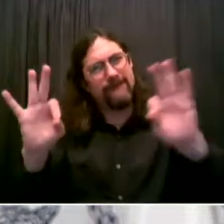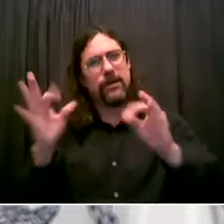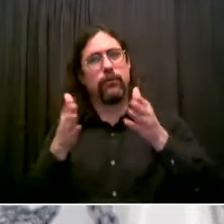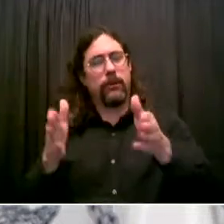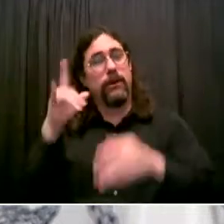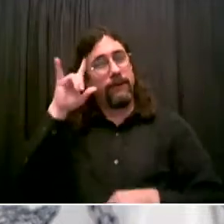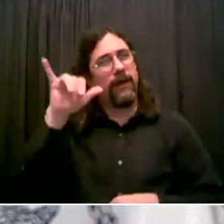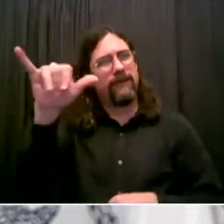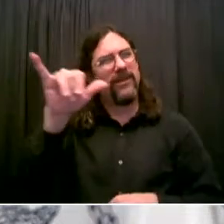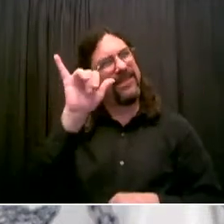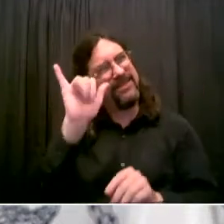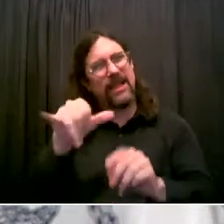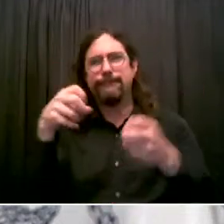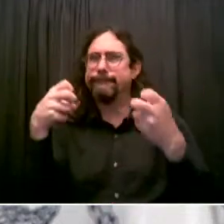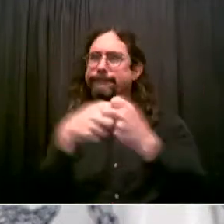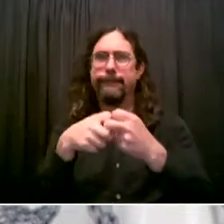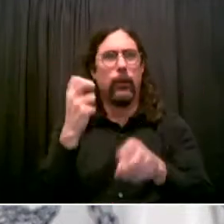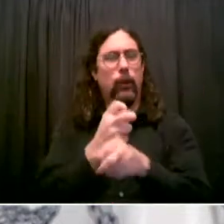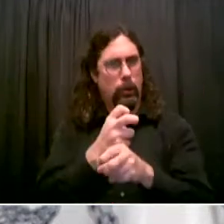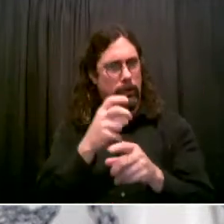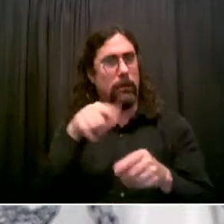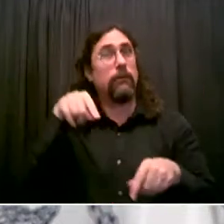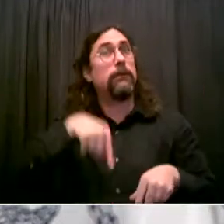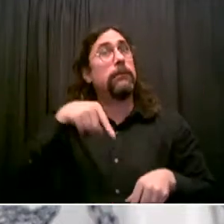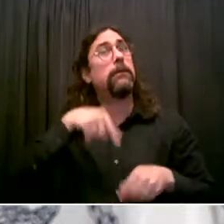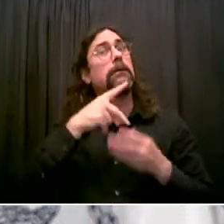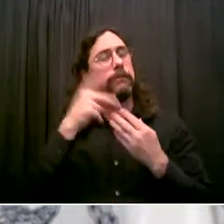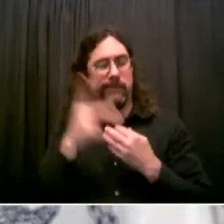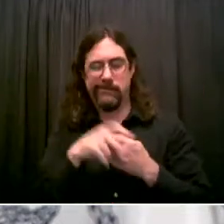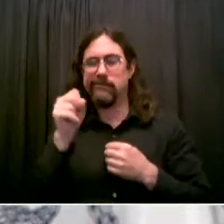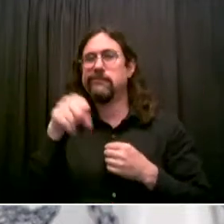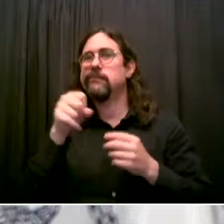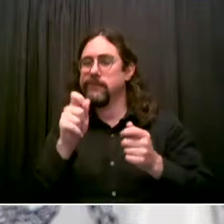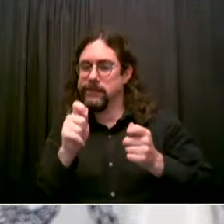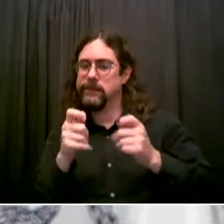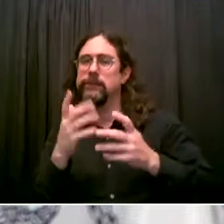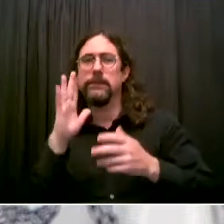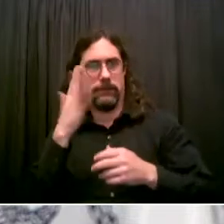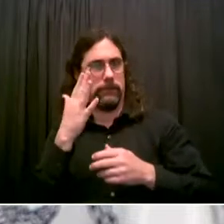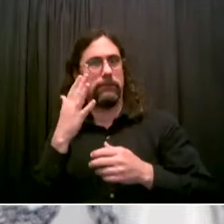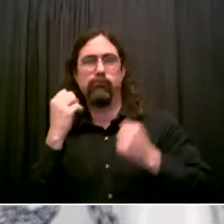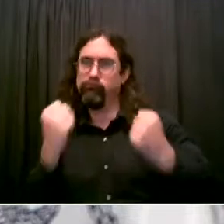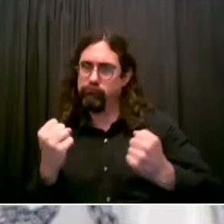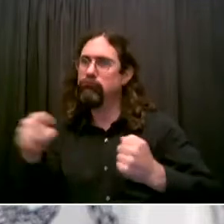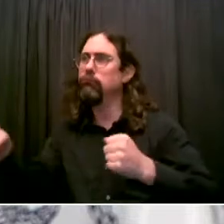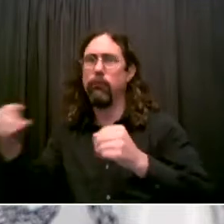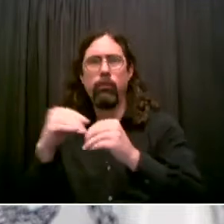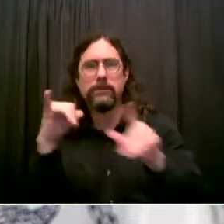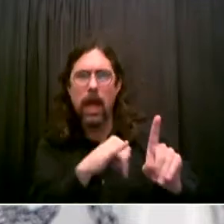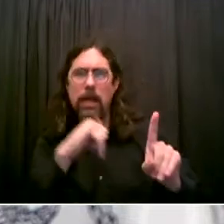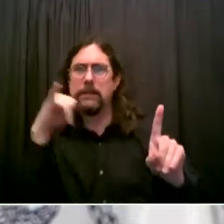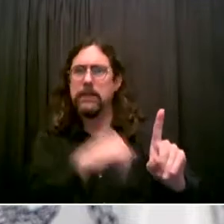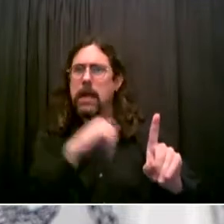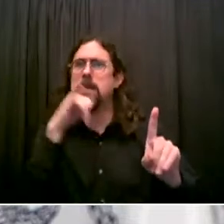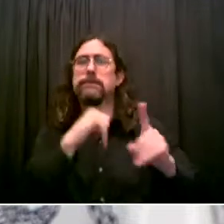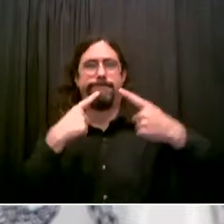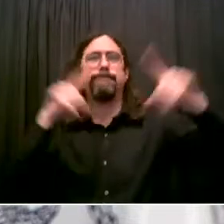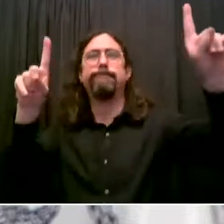RECOVERY FOR ALL OF US MEANS